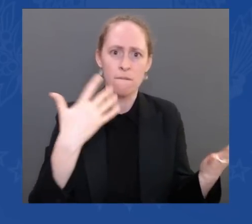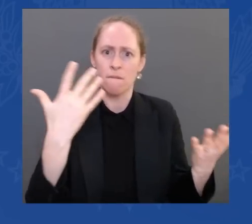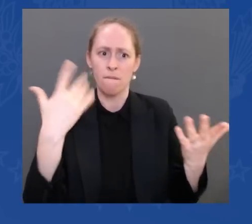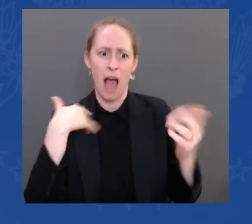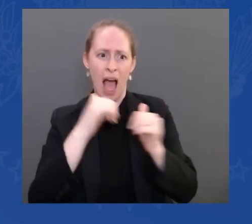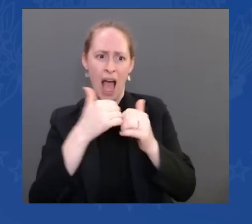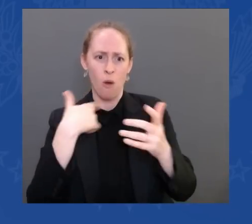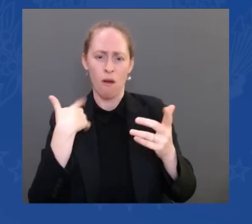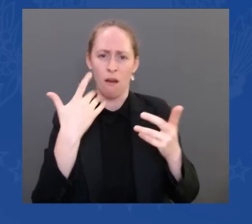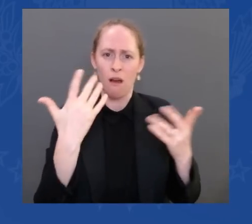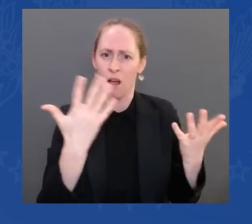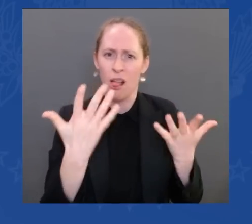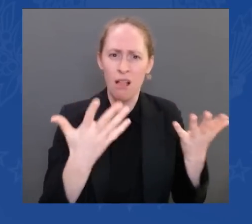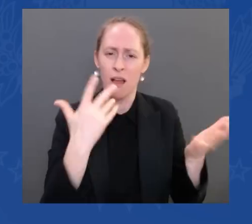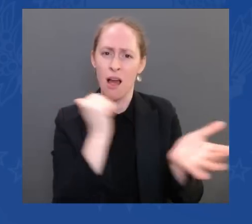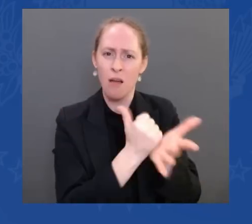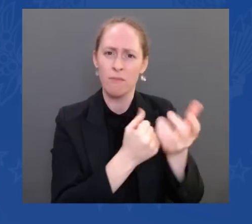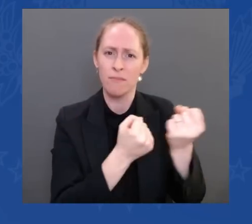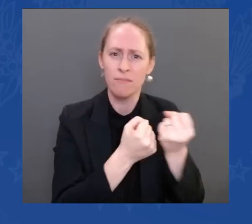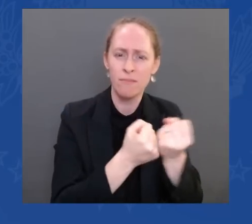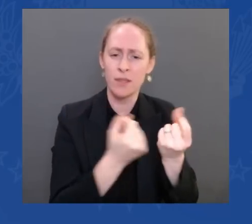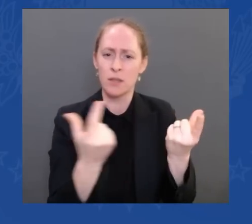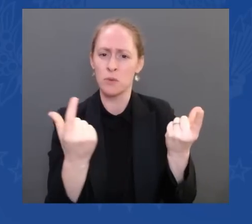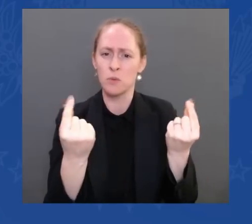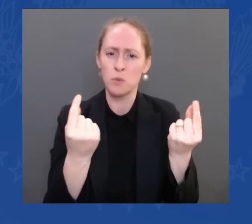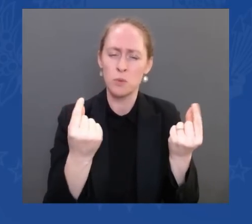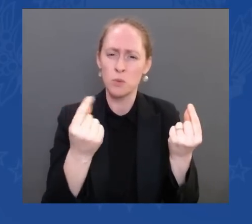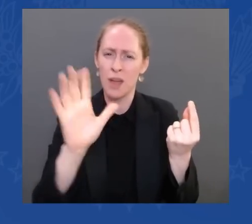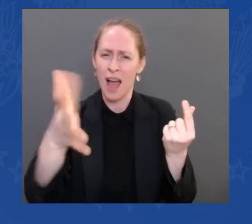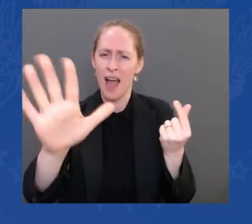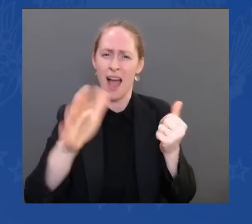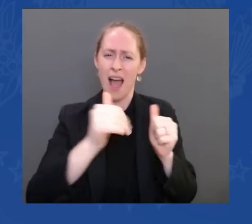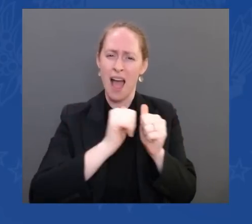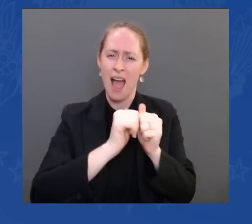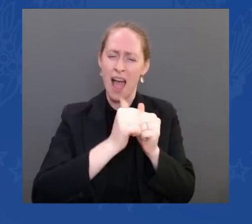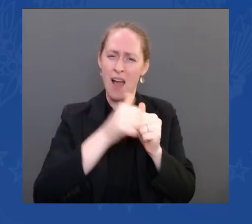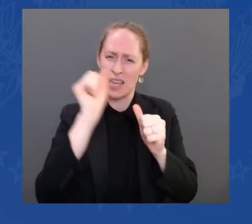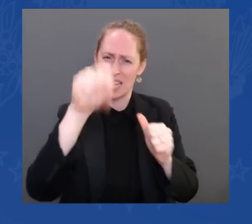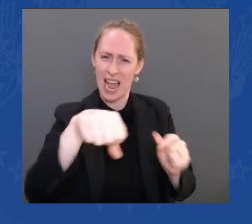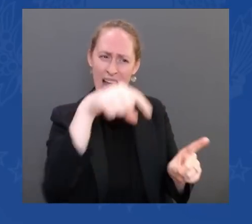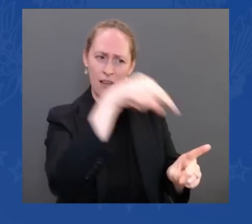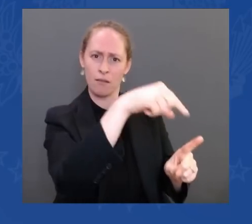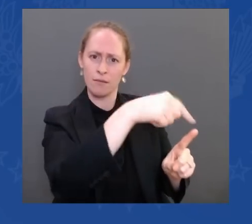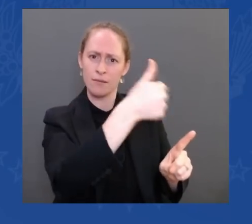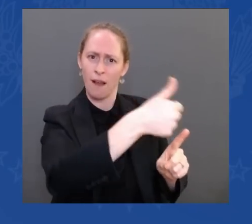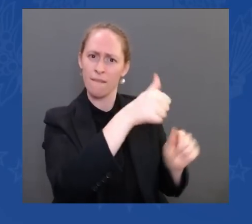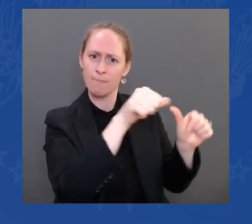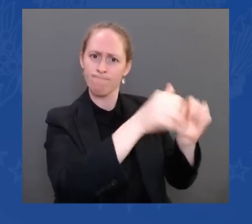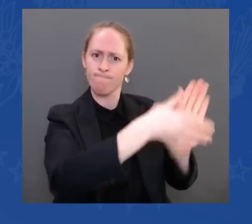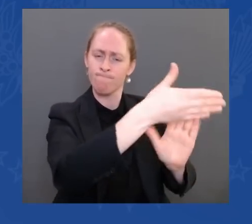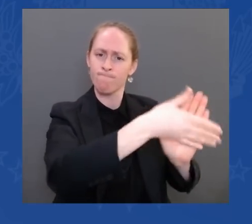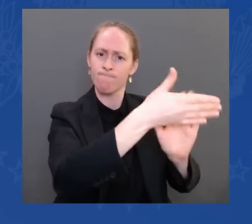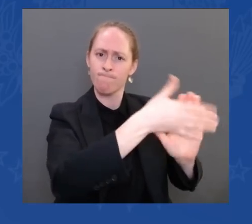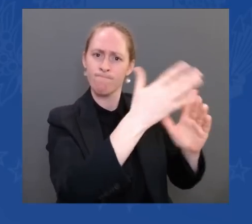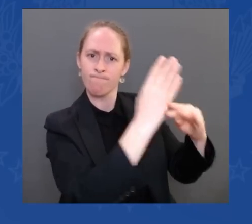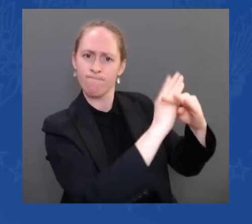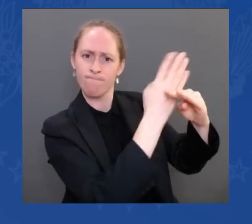A big part of the reason they've been able to keep on fighting and to make this war a strategic failure for Russia is because the United States,